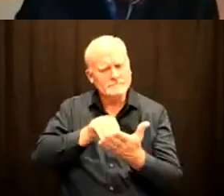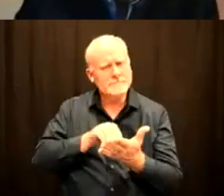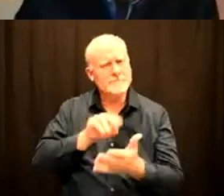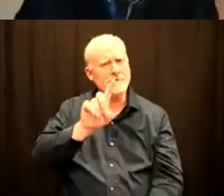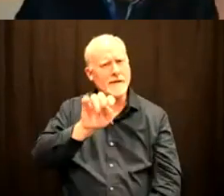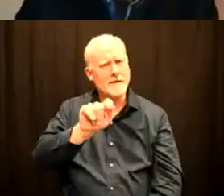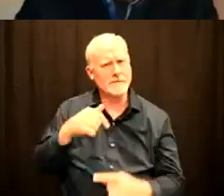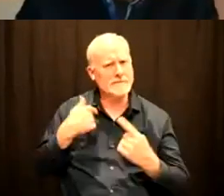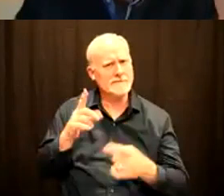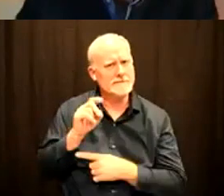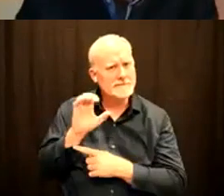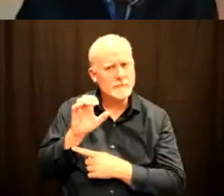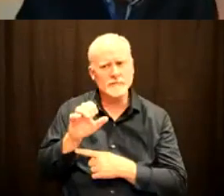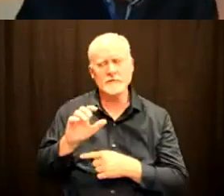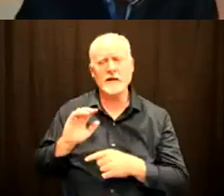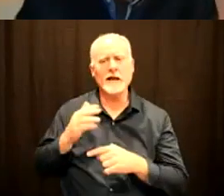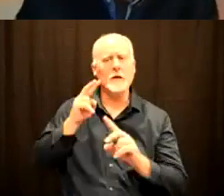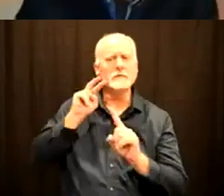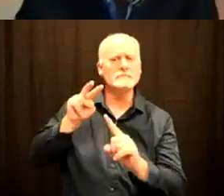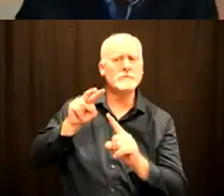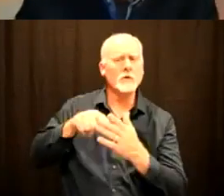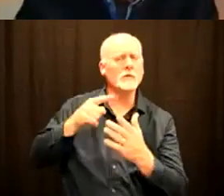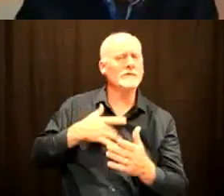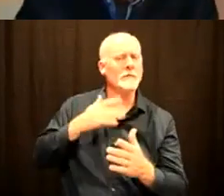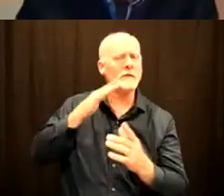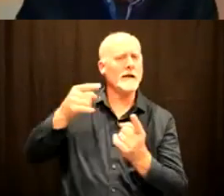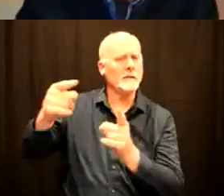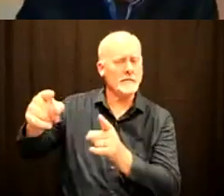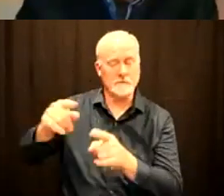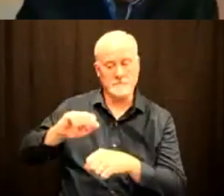looking at the projections and that based on all the data that we had looked at and the